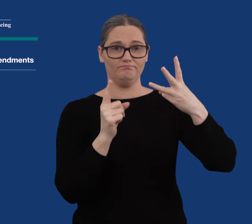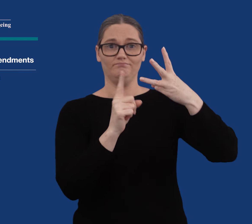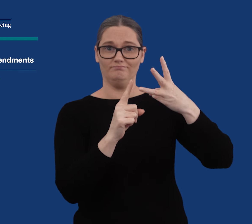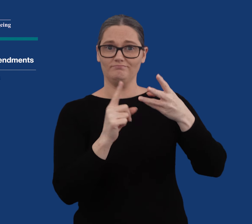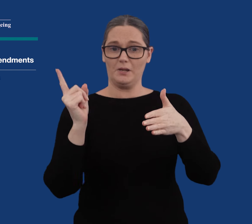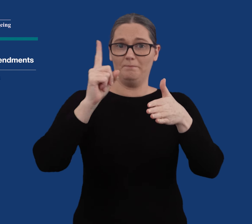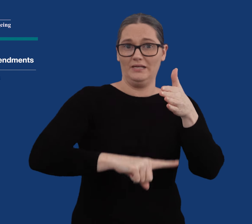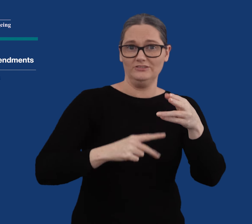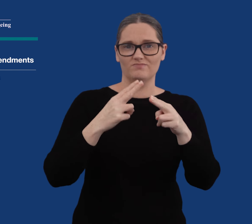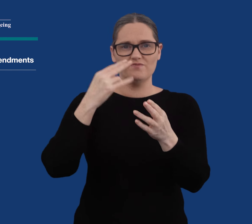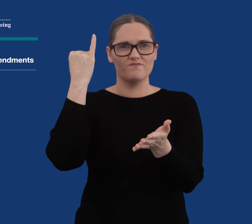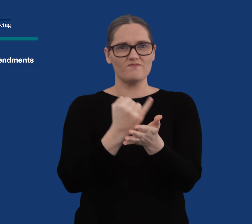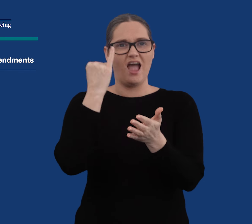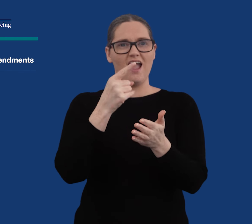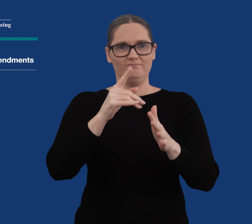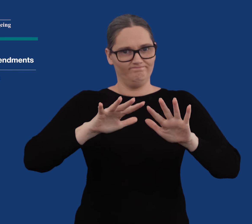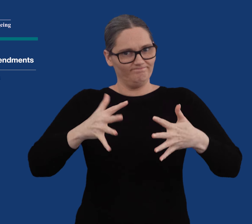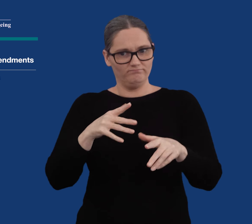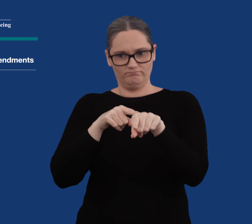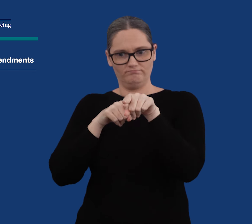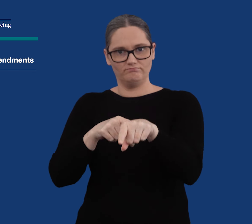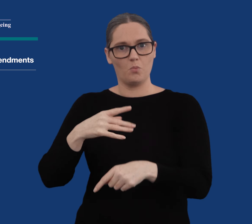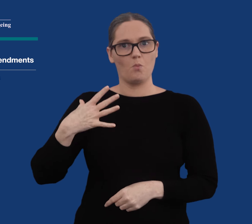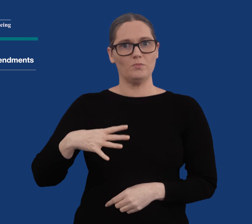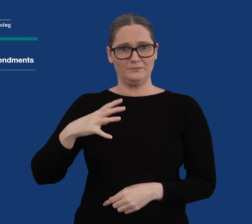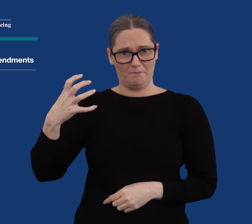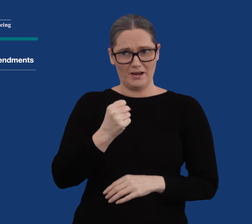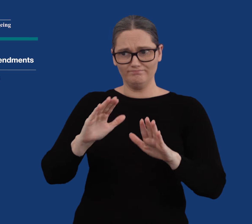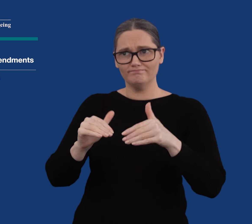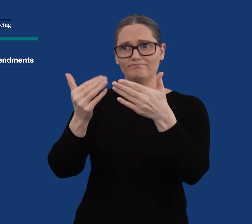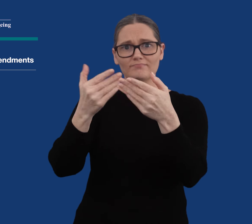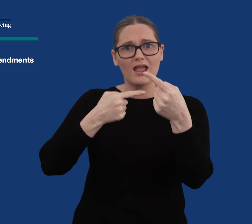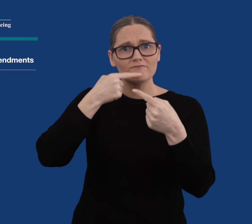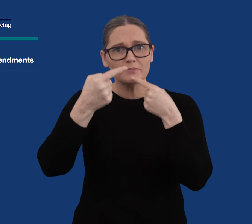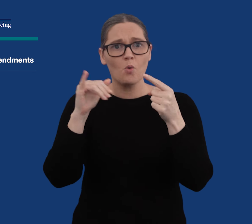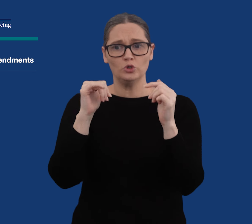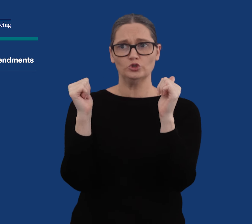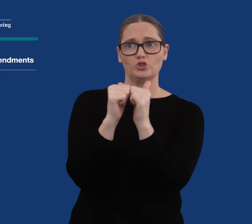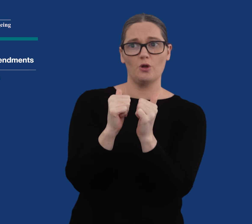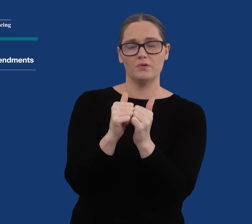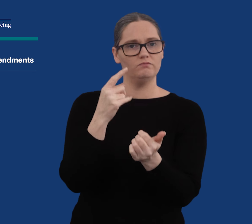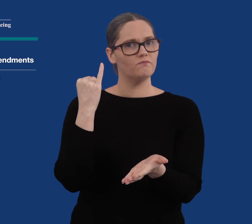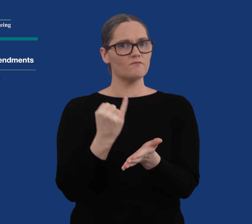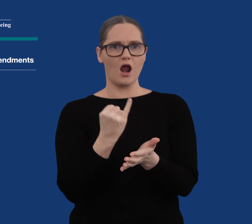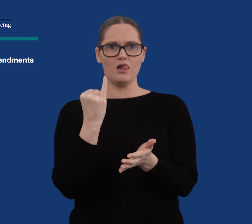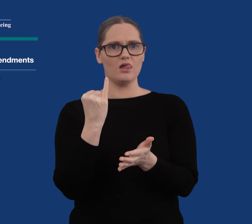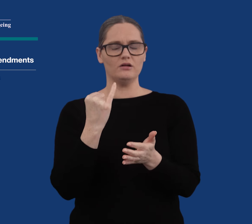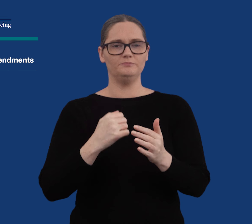• For failing to comply with the requirement to provide information or documents